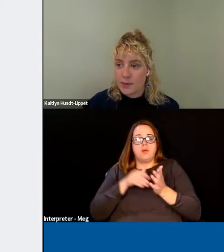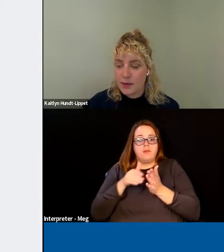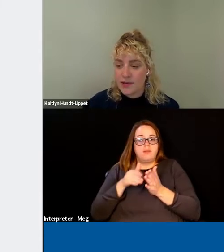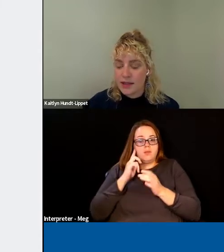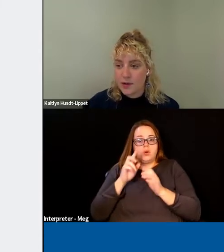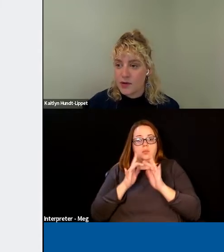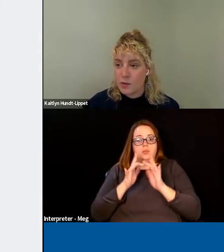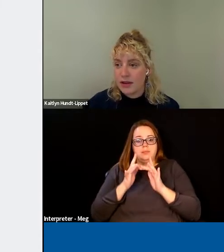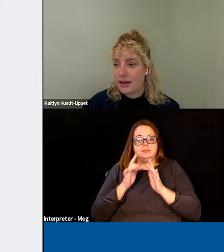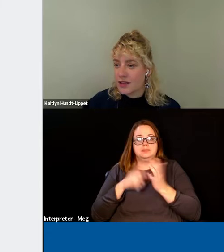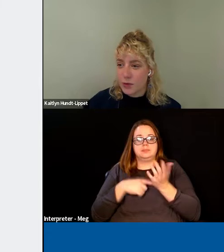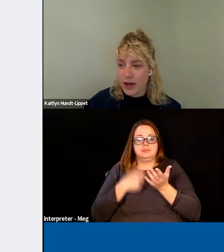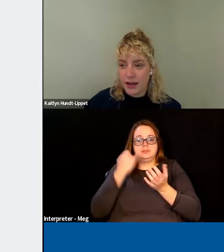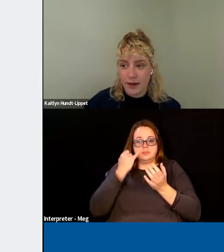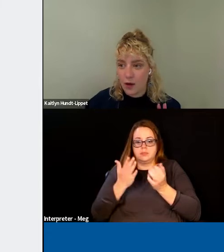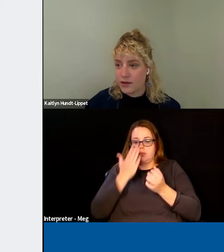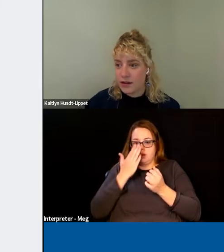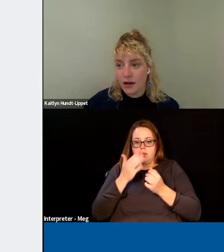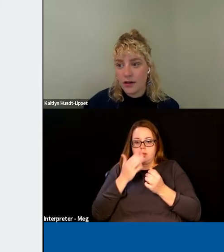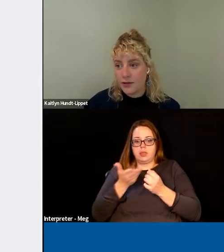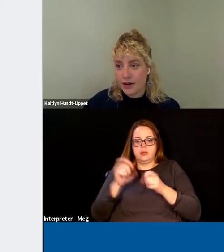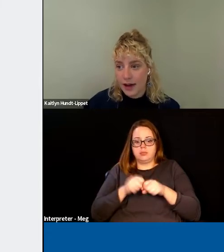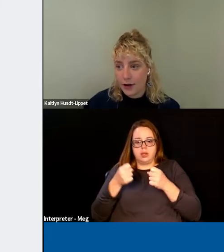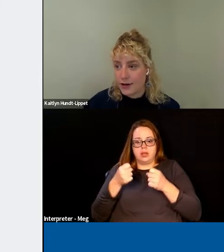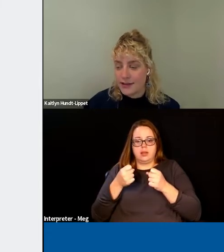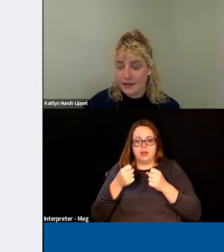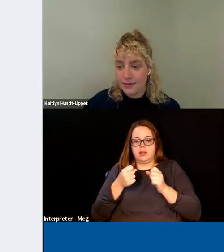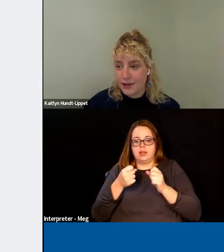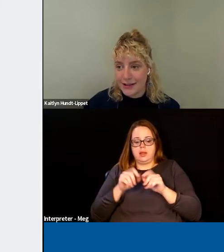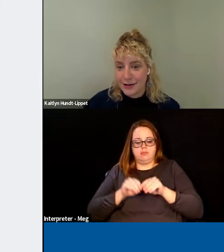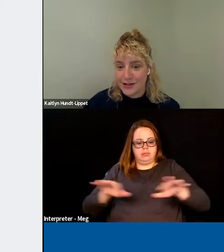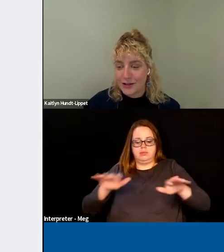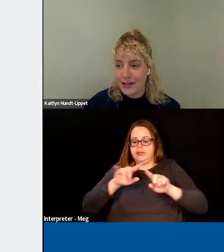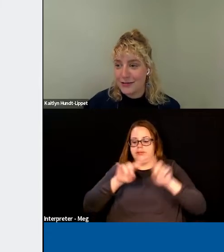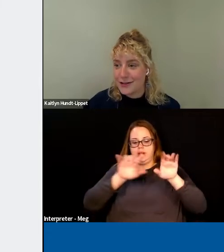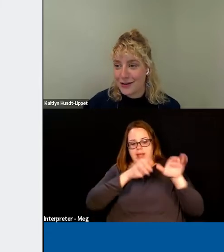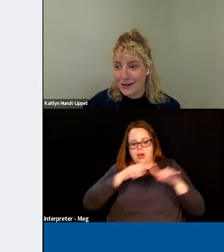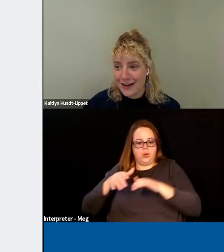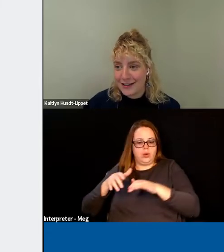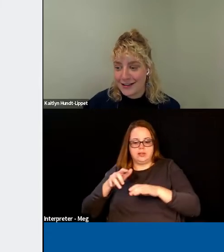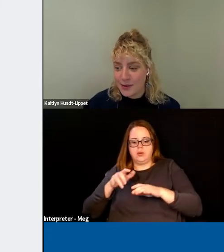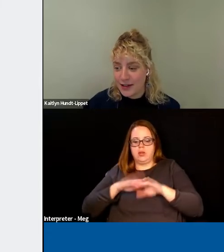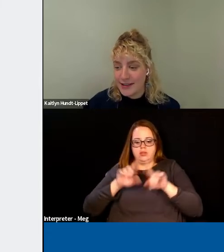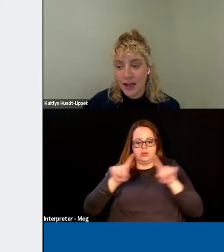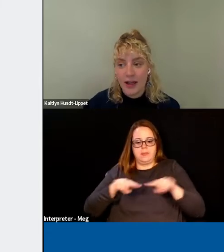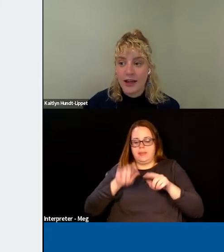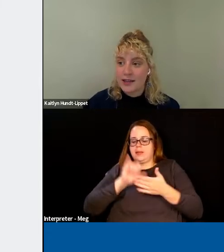where sometimes if you Zoom in, things break and they go into all different categories and places on the screen, which is not an ideal experience.